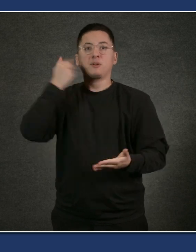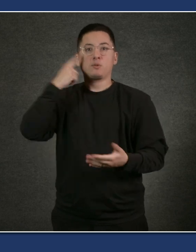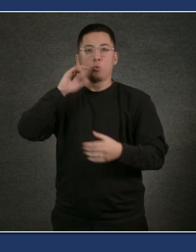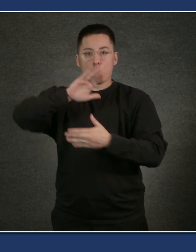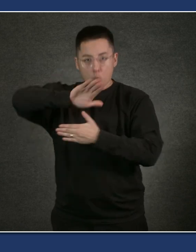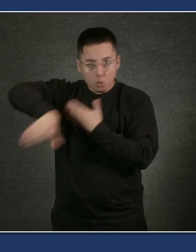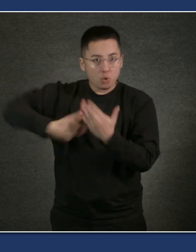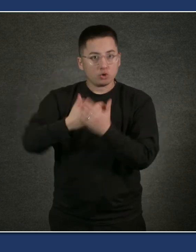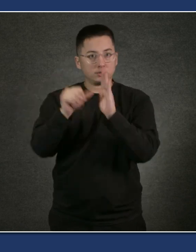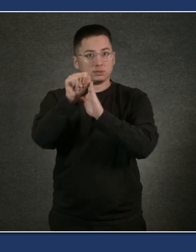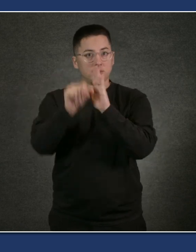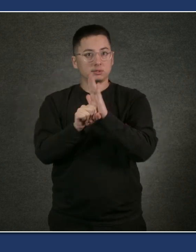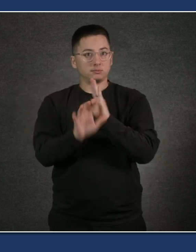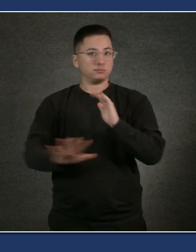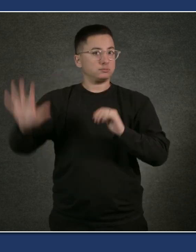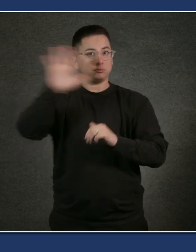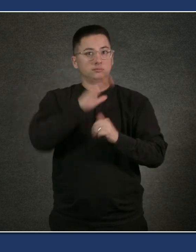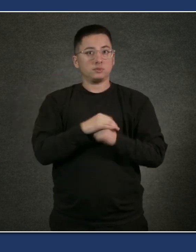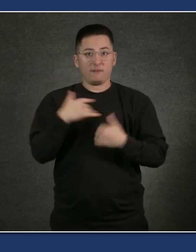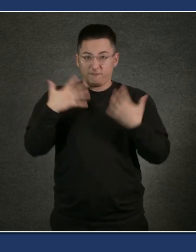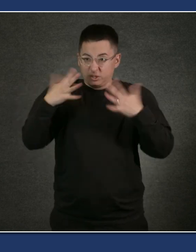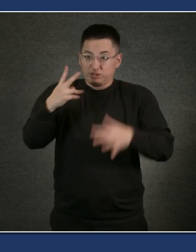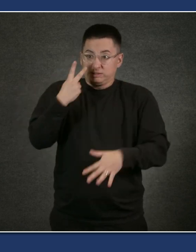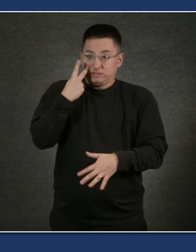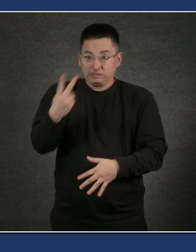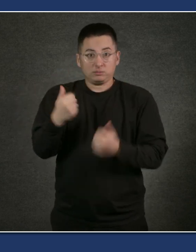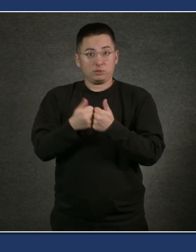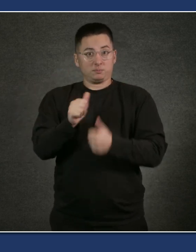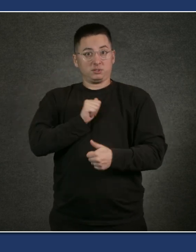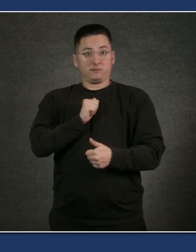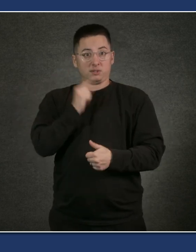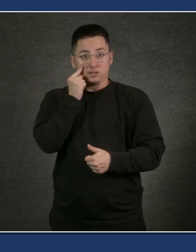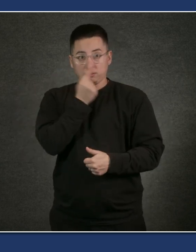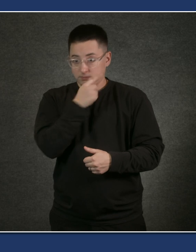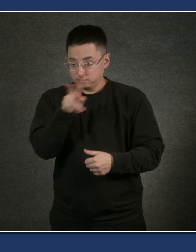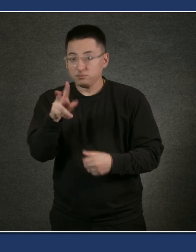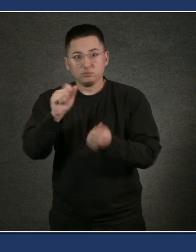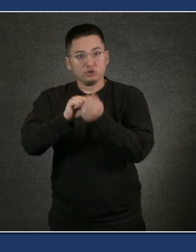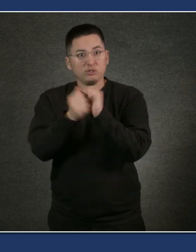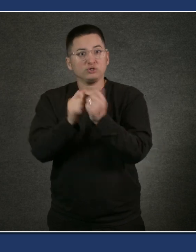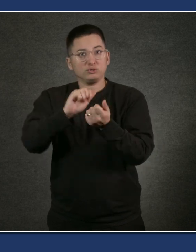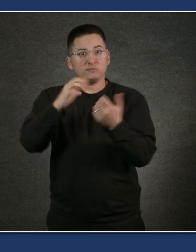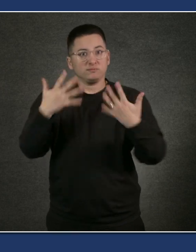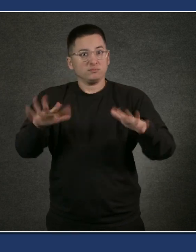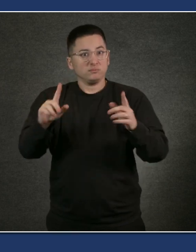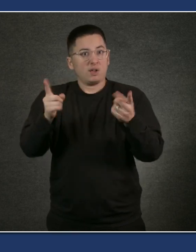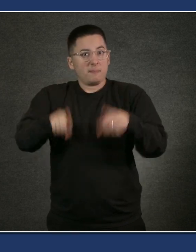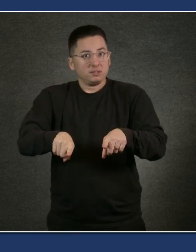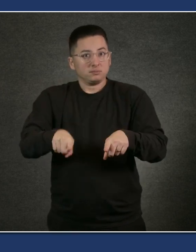I've seen bills passed because people with disabilities showed up and demanded action. I've seen policy shifts because we